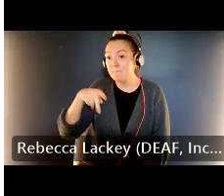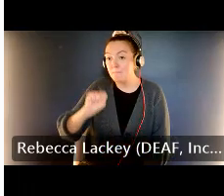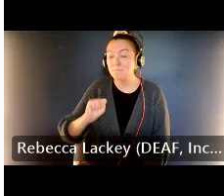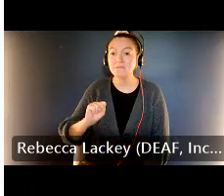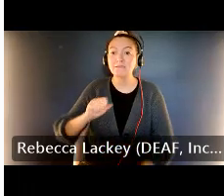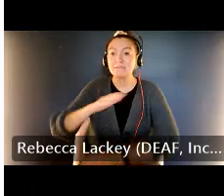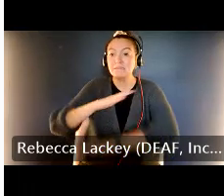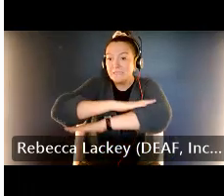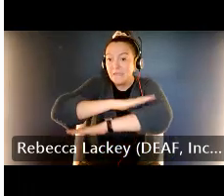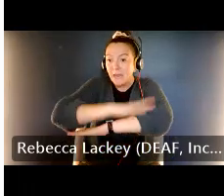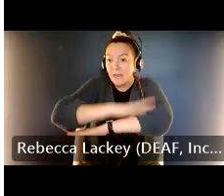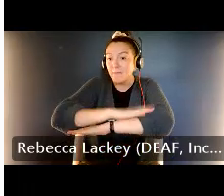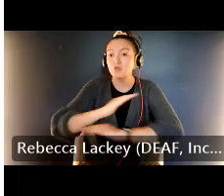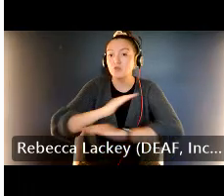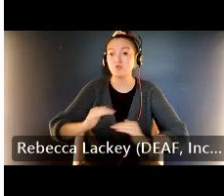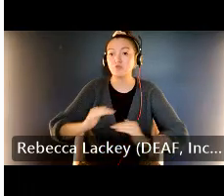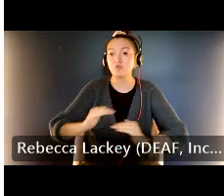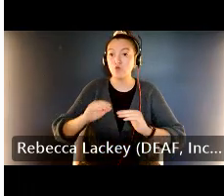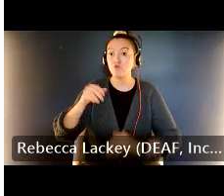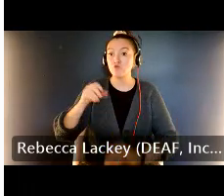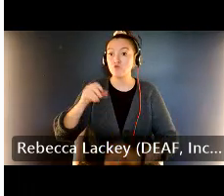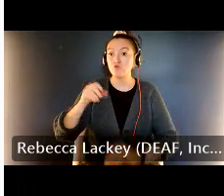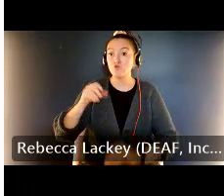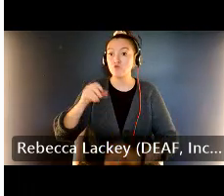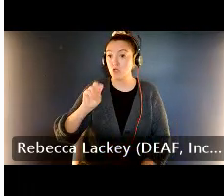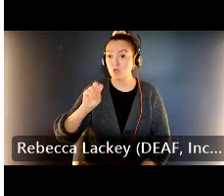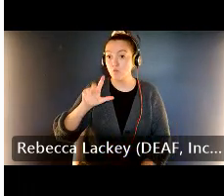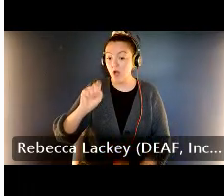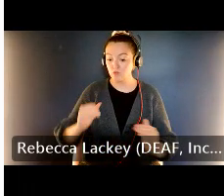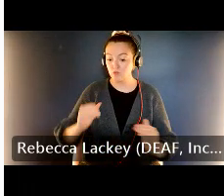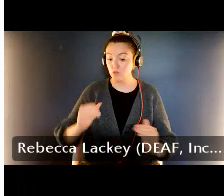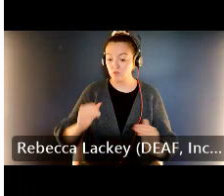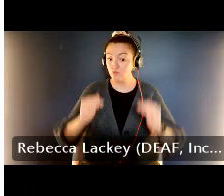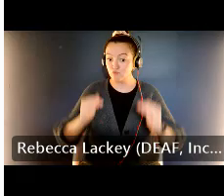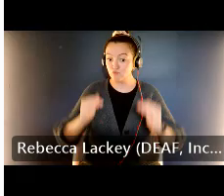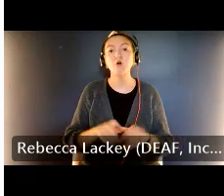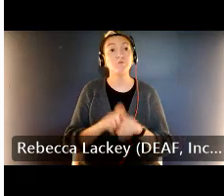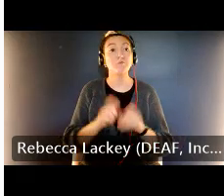raised crosswalks, and in some cases even raising an entire